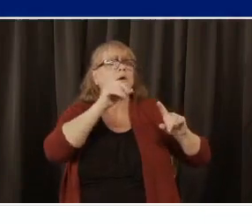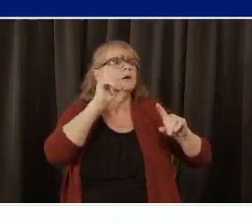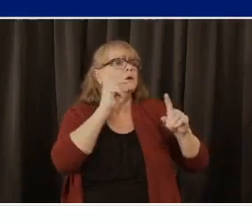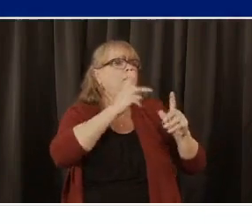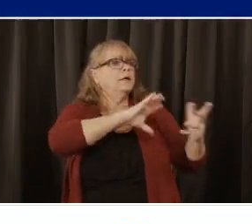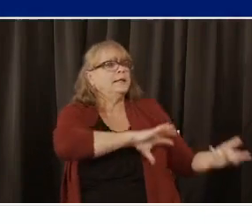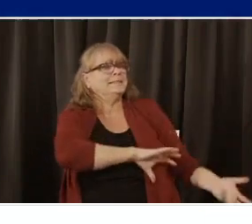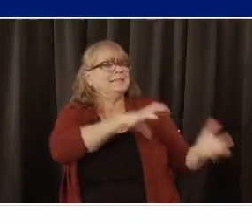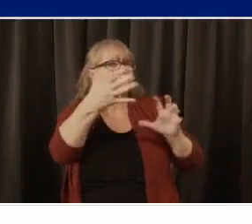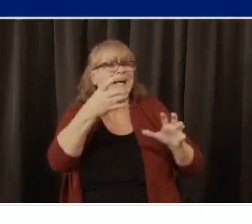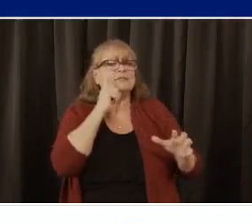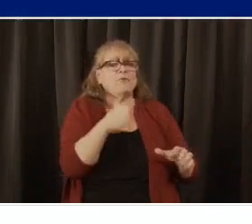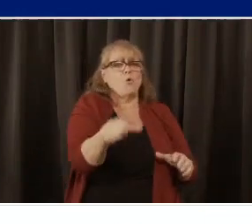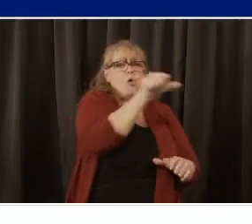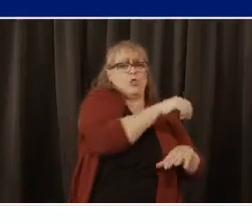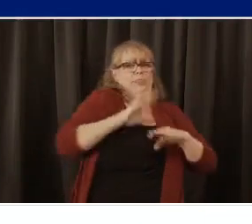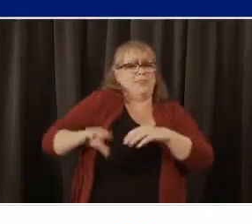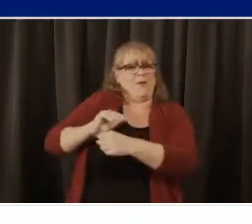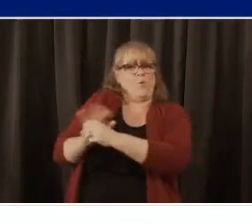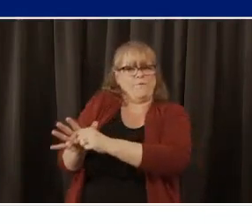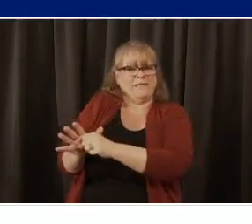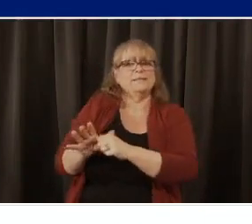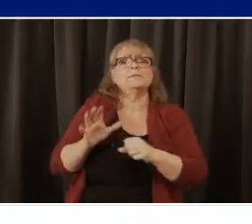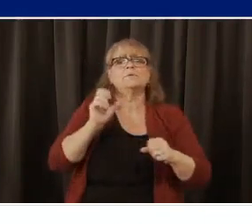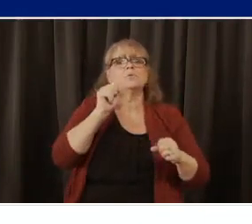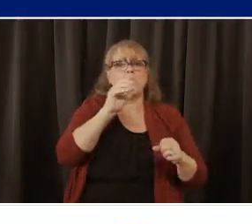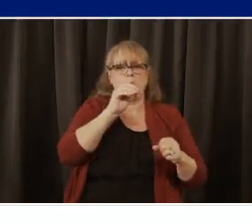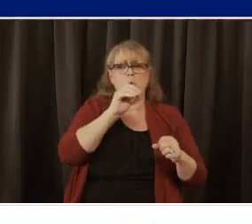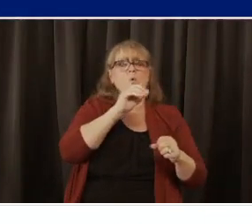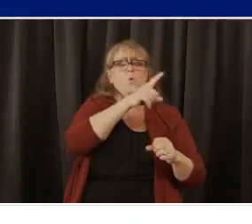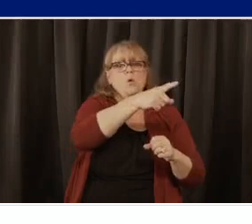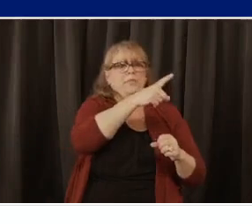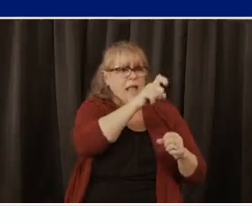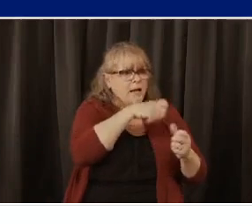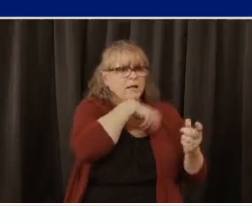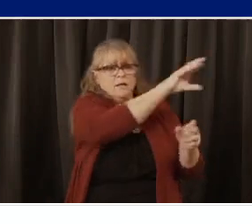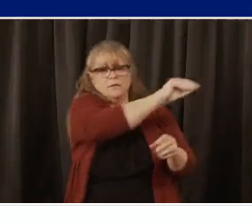what was happening in our healthcare system. It allowed us to understand bed availability,